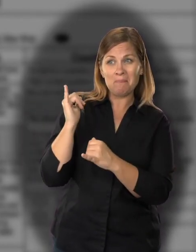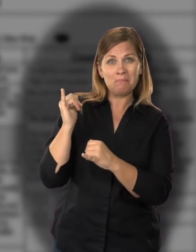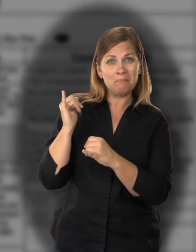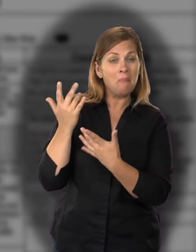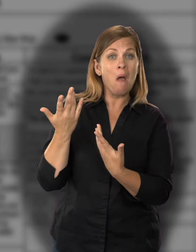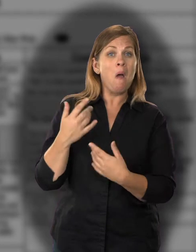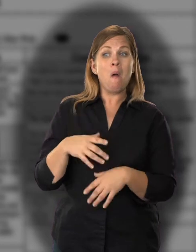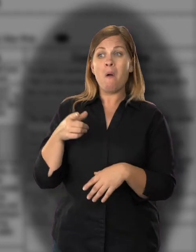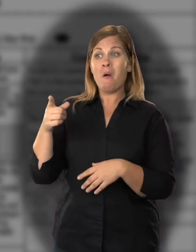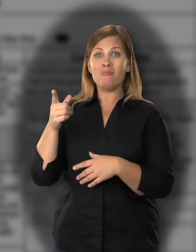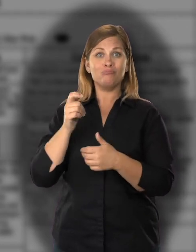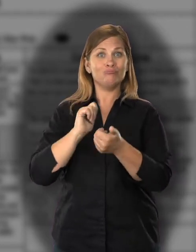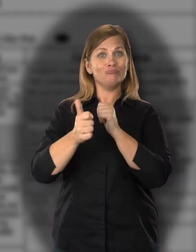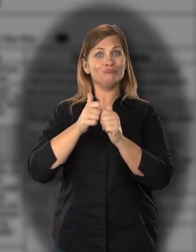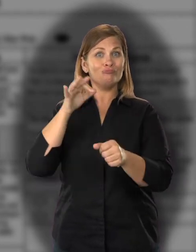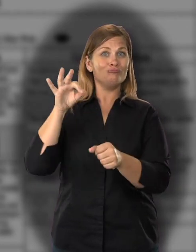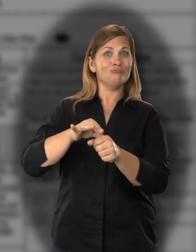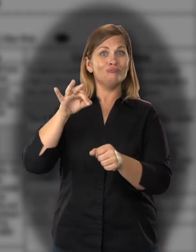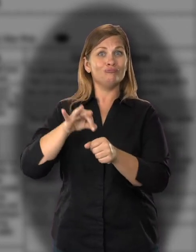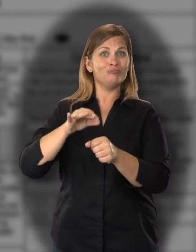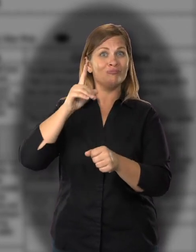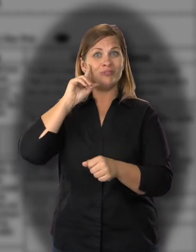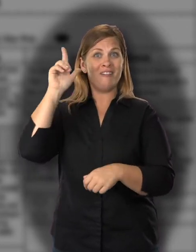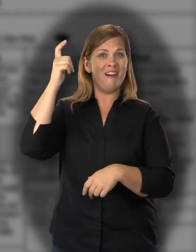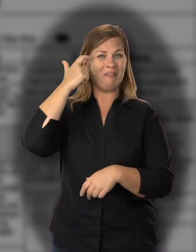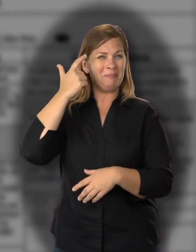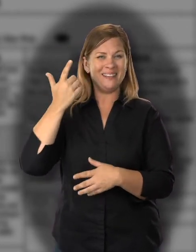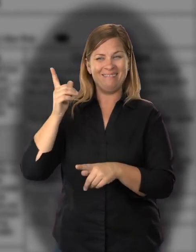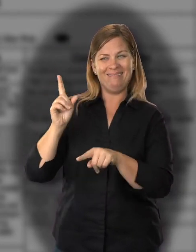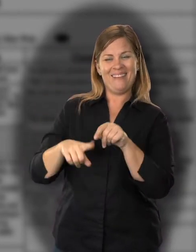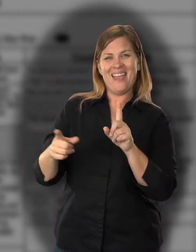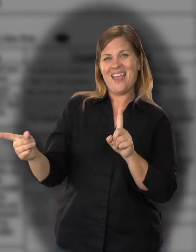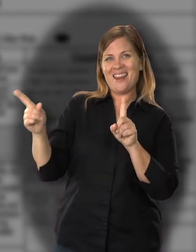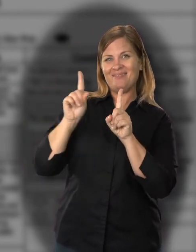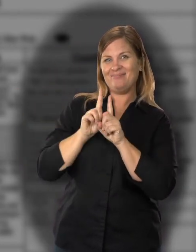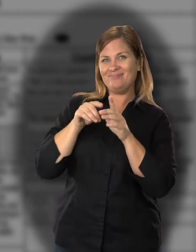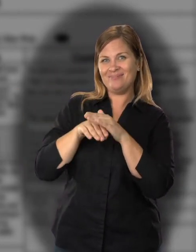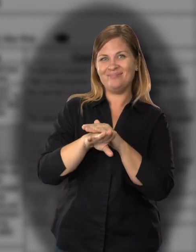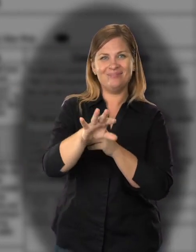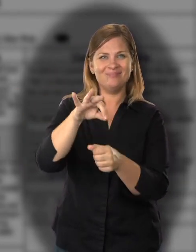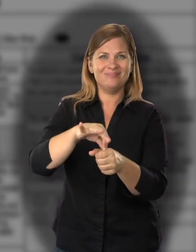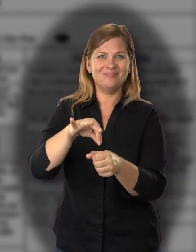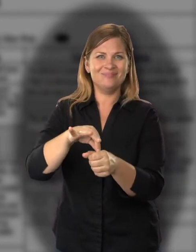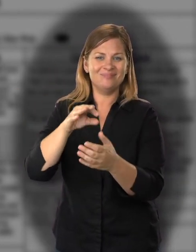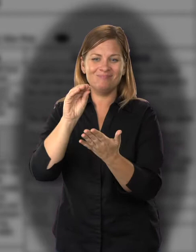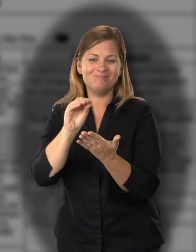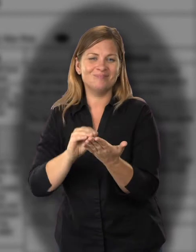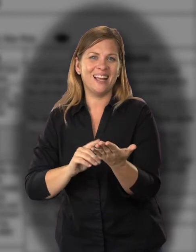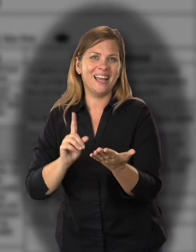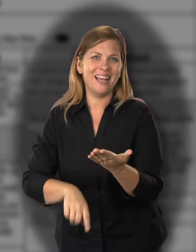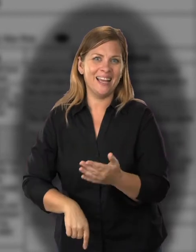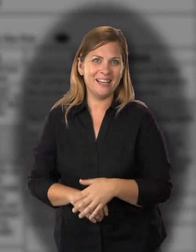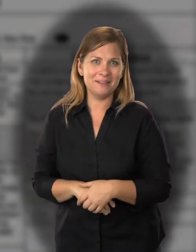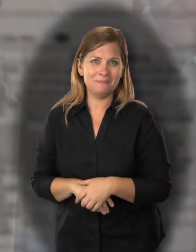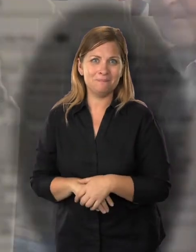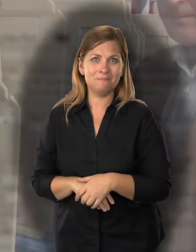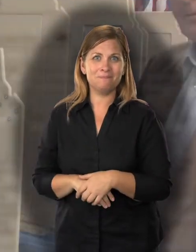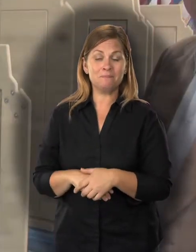someone from your union (if you belong to one), or a candidate running for election.